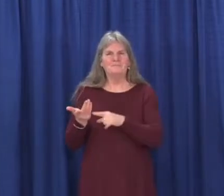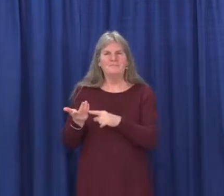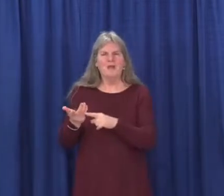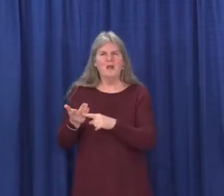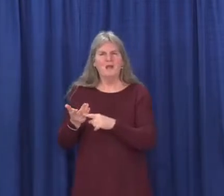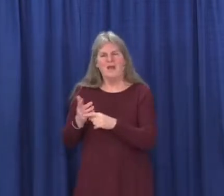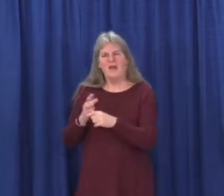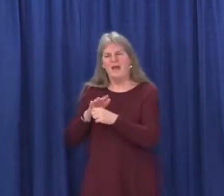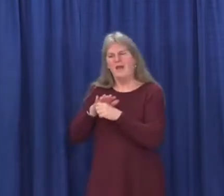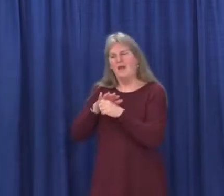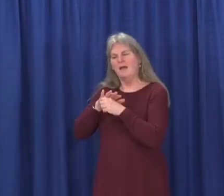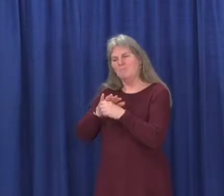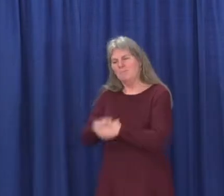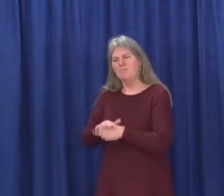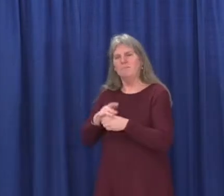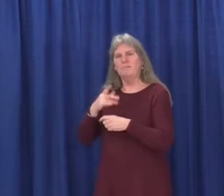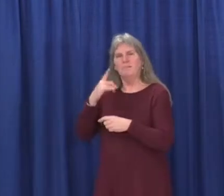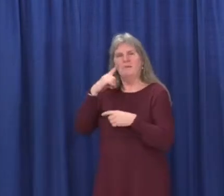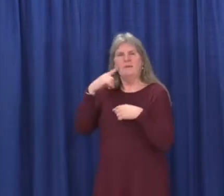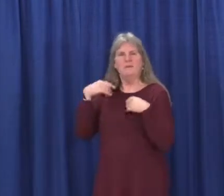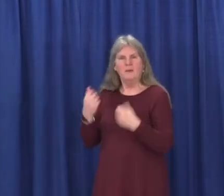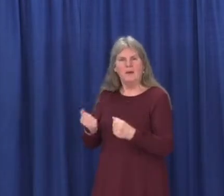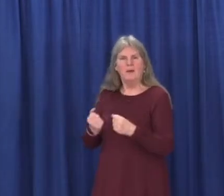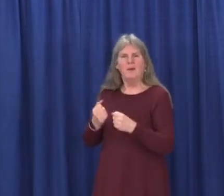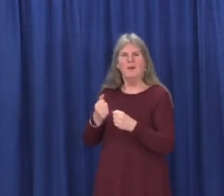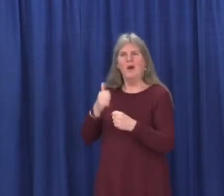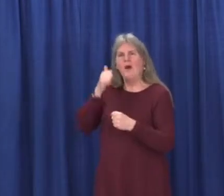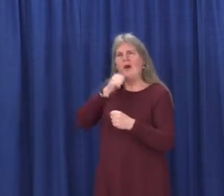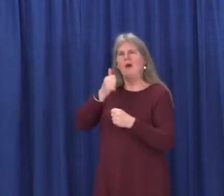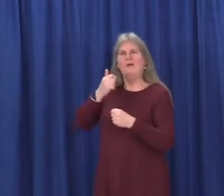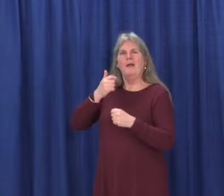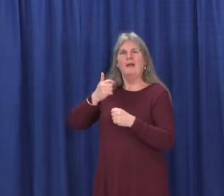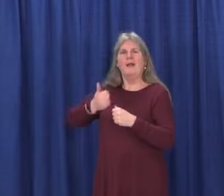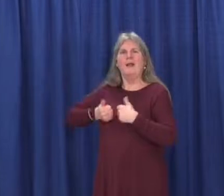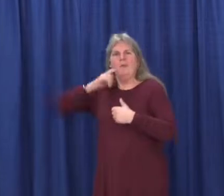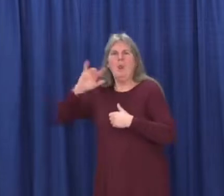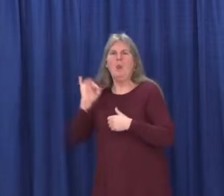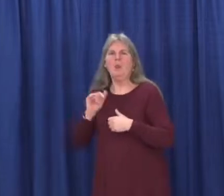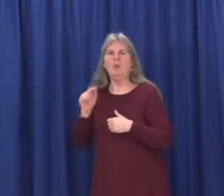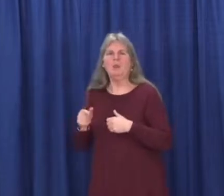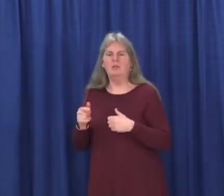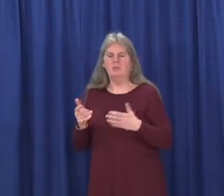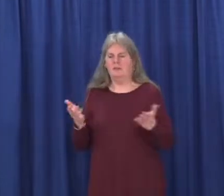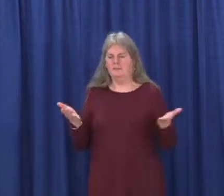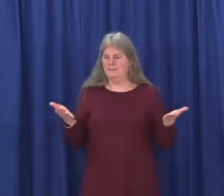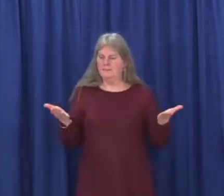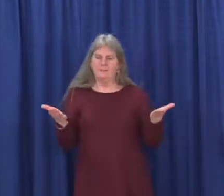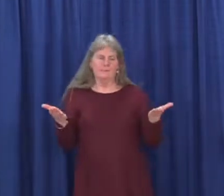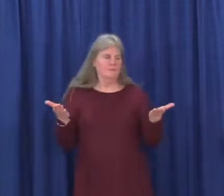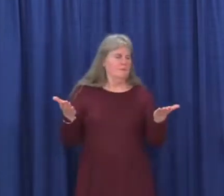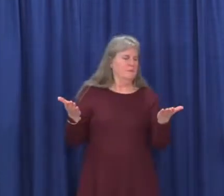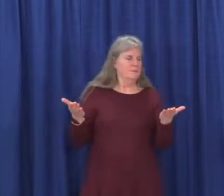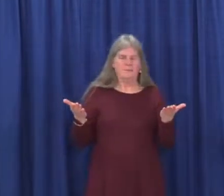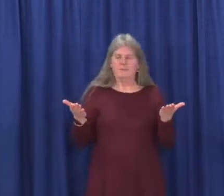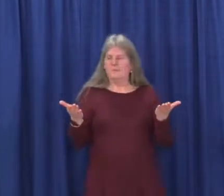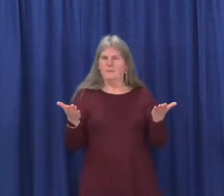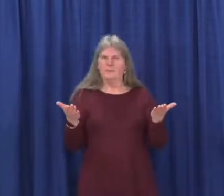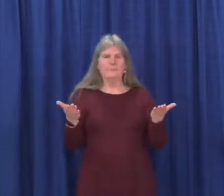on our way of being in the world, et cetera. So, we have to constantly balance these two things in